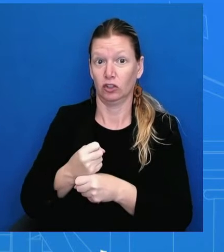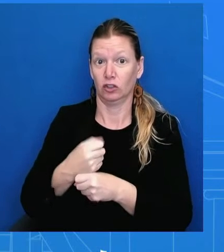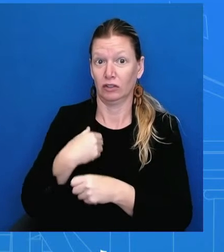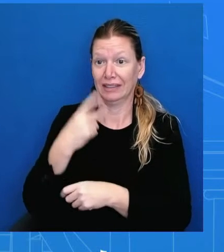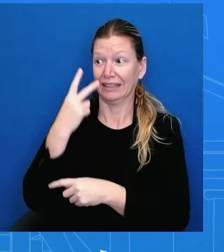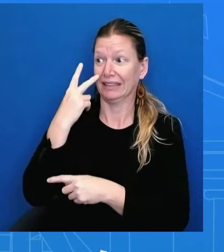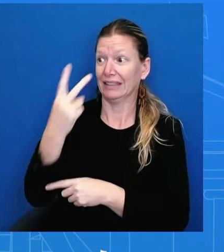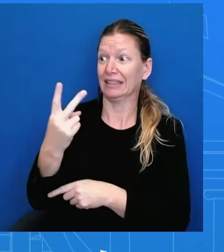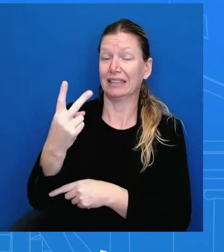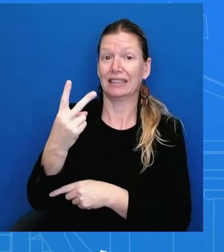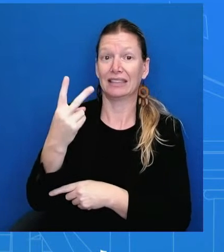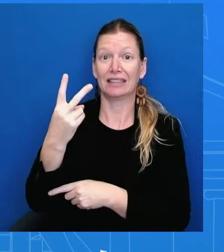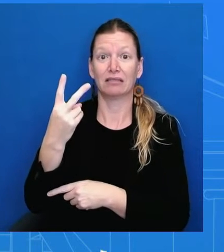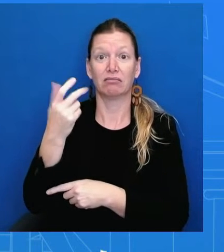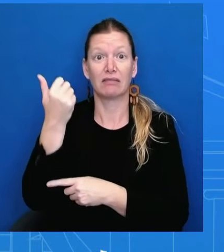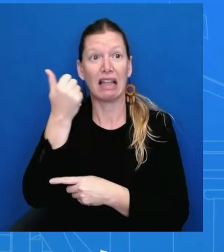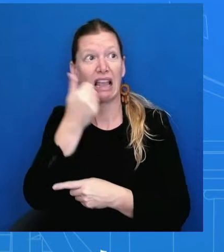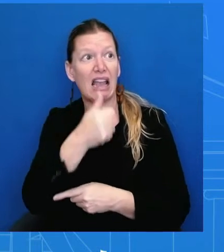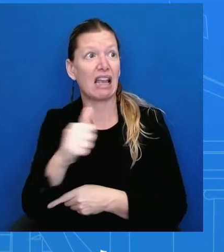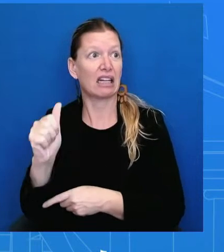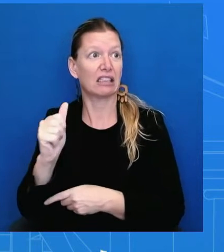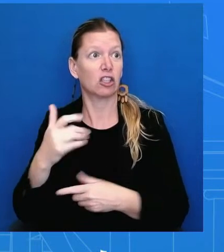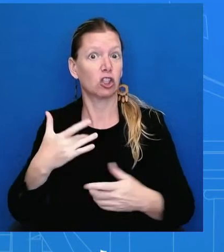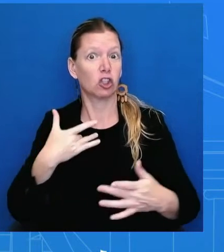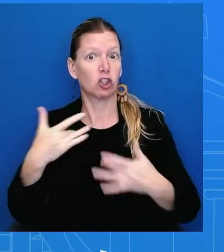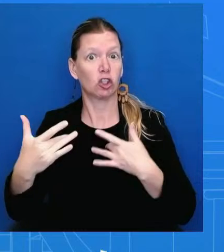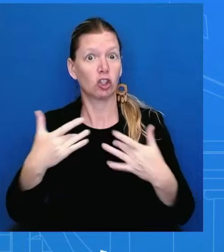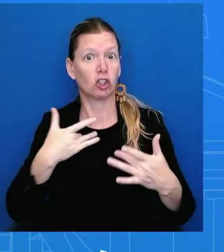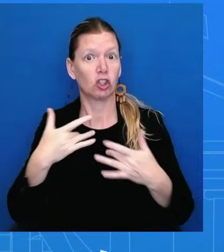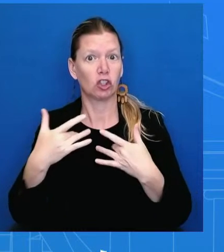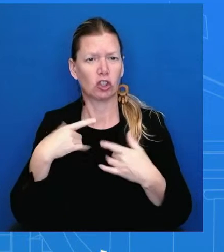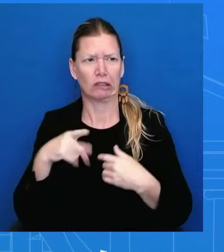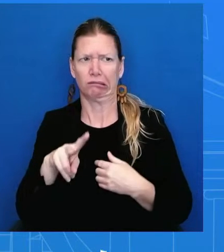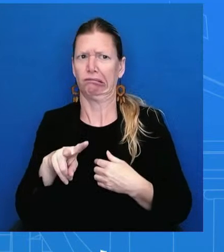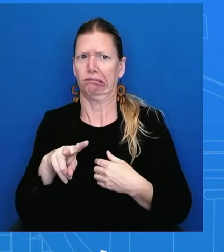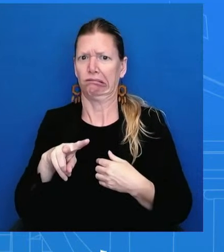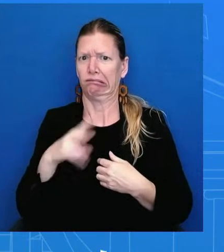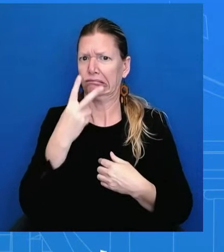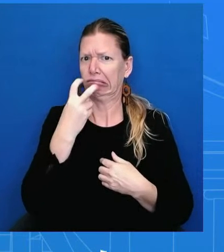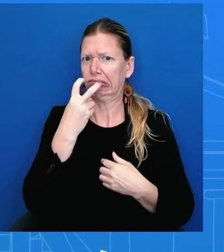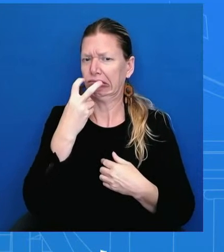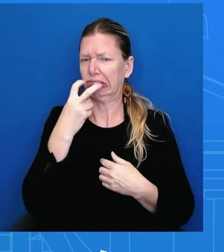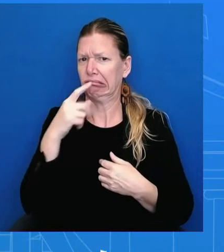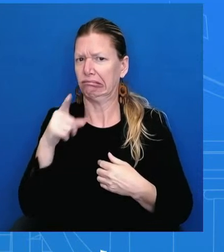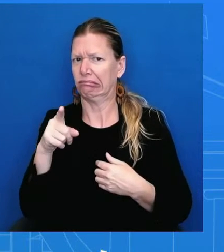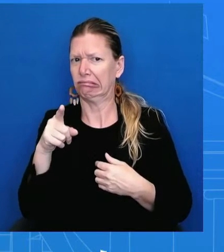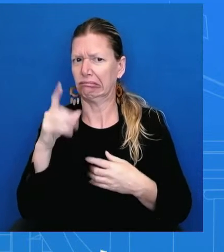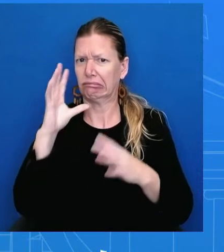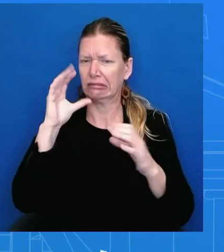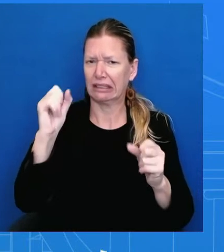or doubt his lucidity, his grasp of context, his probing nature,